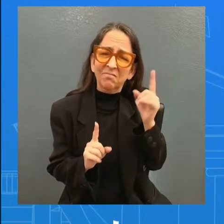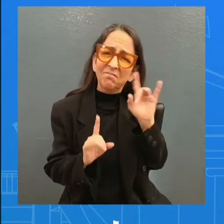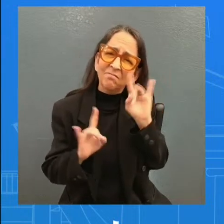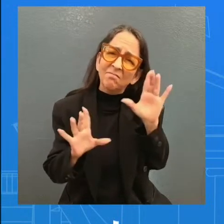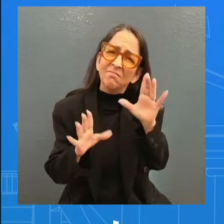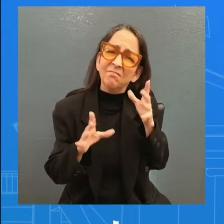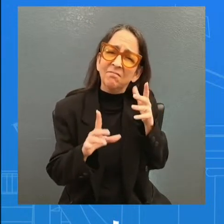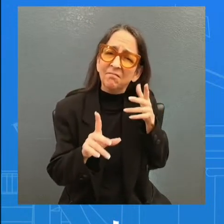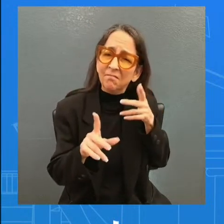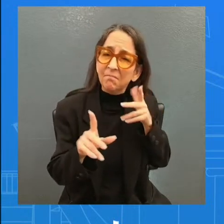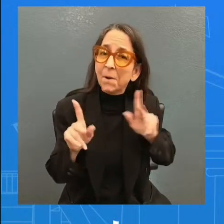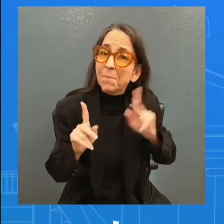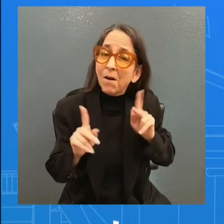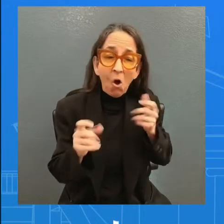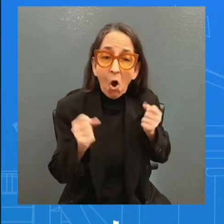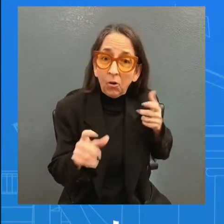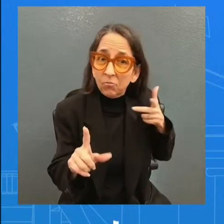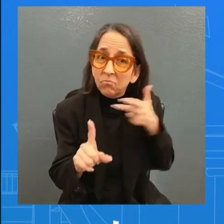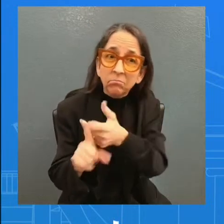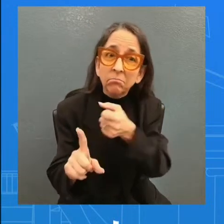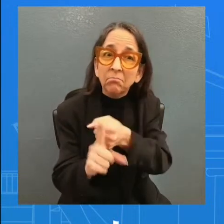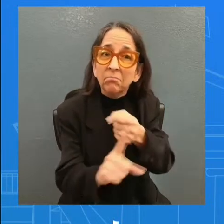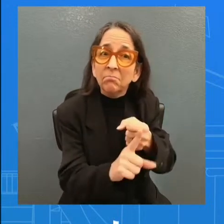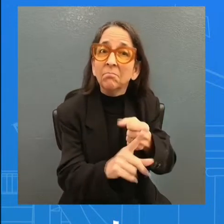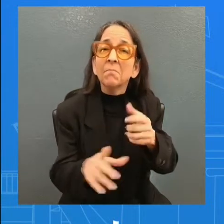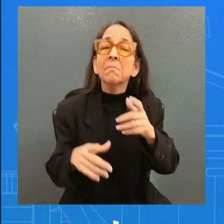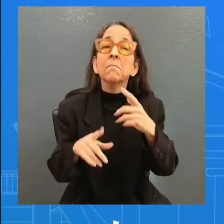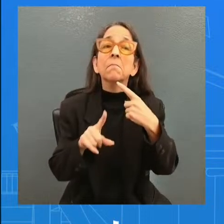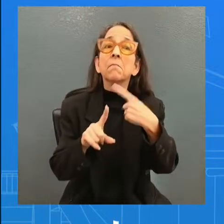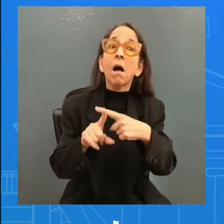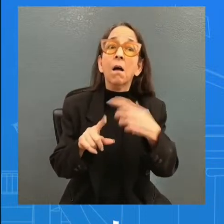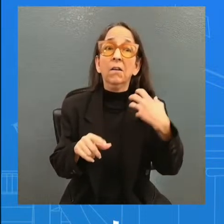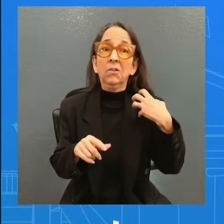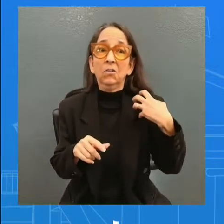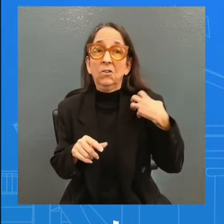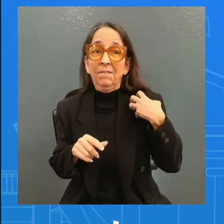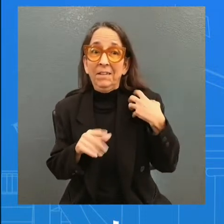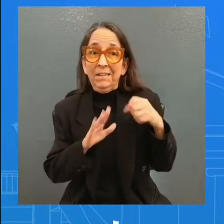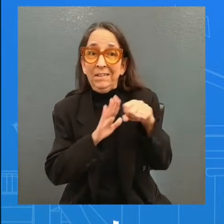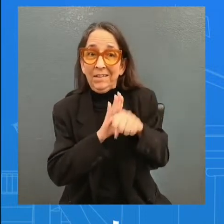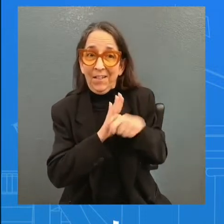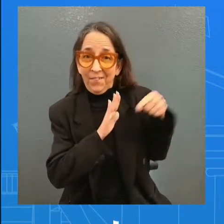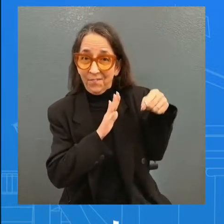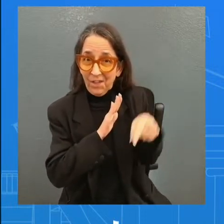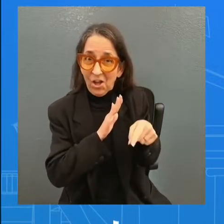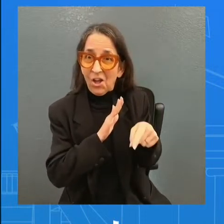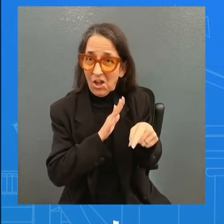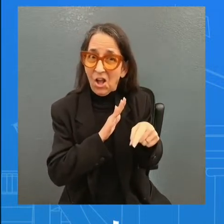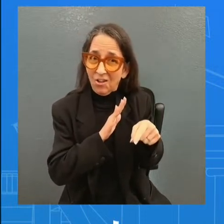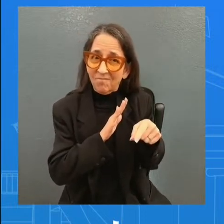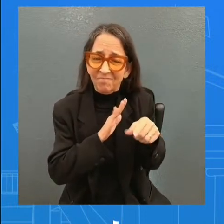The president has been extremely focused on ensuring that everything possible be done to complete this investigation,